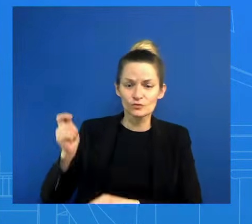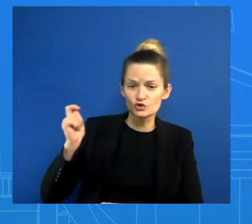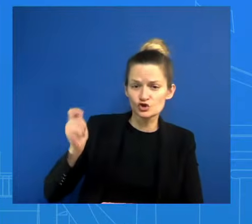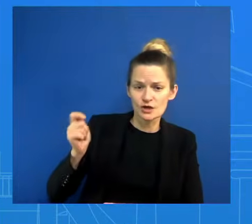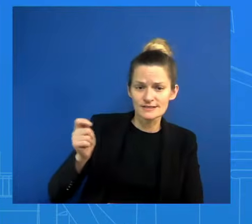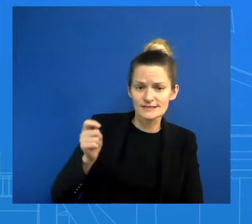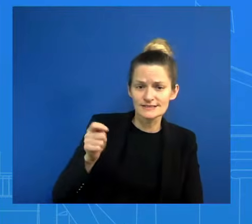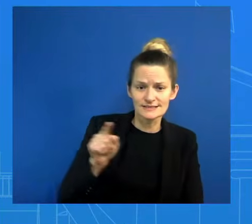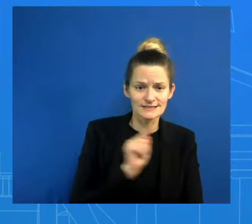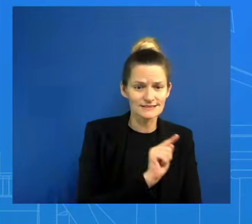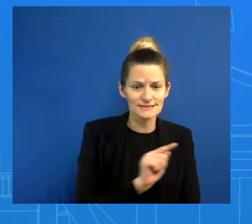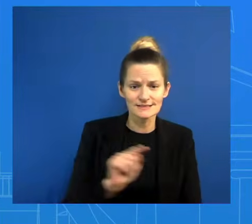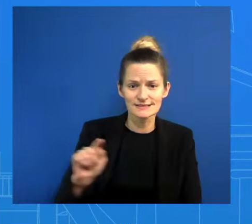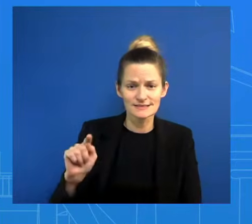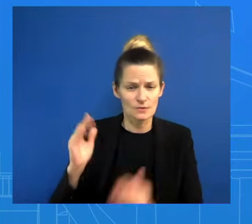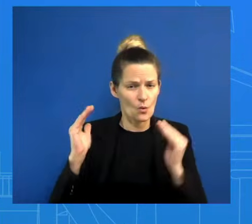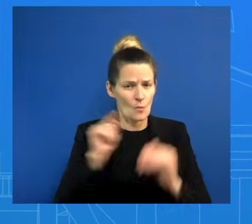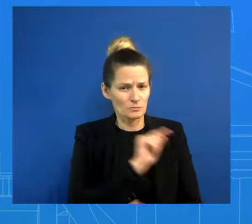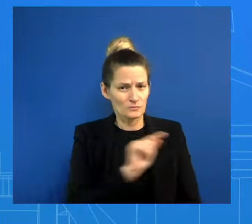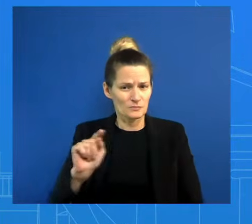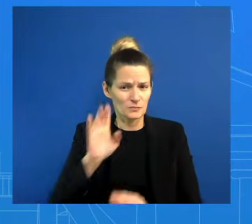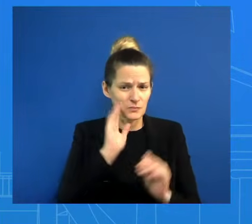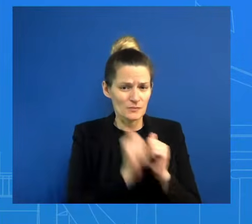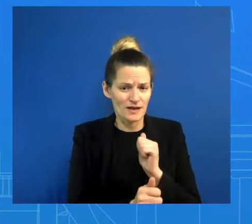The Press: Thanks, Karine. Ms. Jean-Pierre: All right. All right, thanks, everybody.